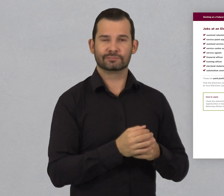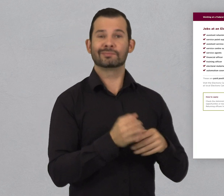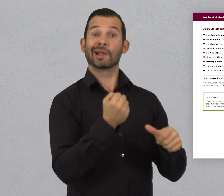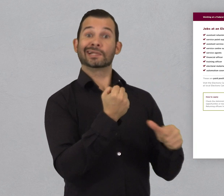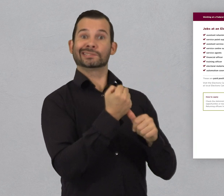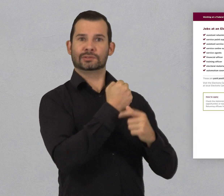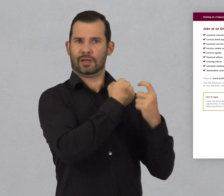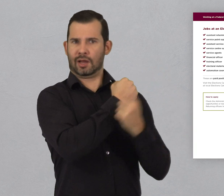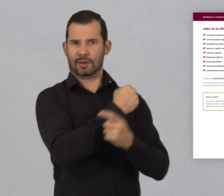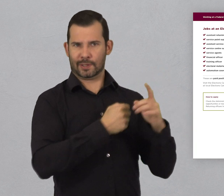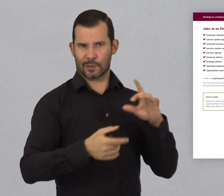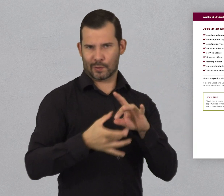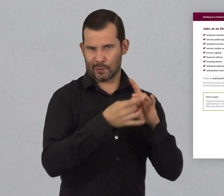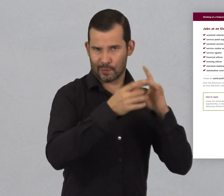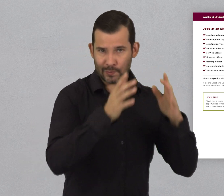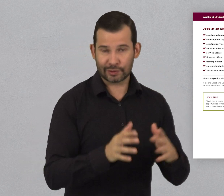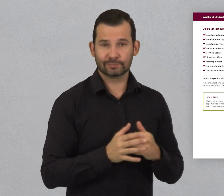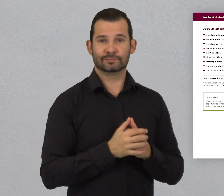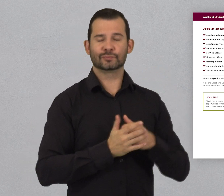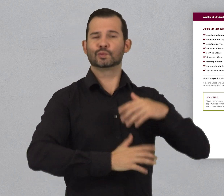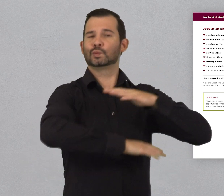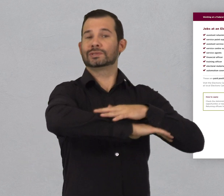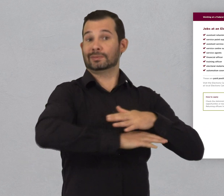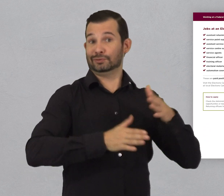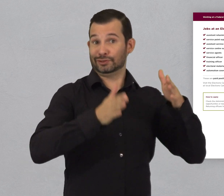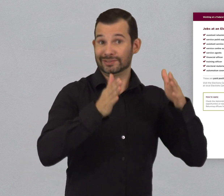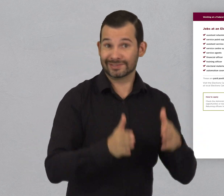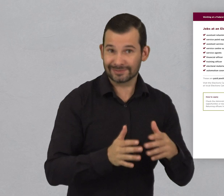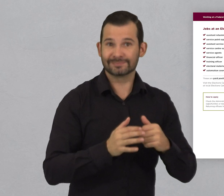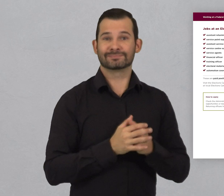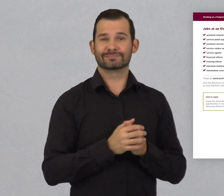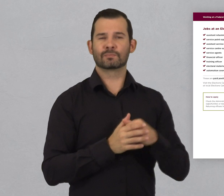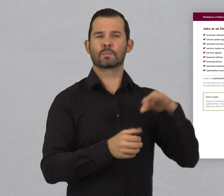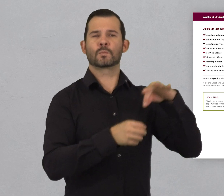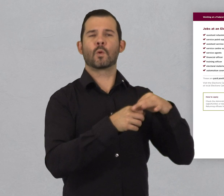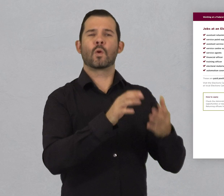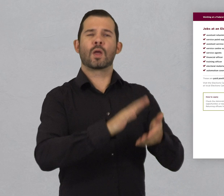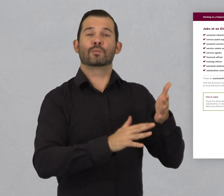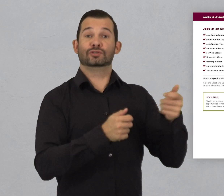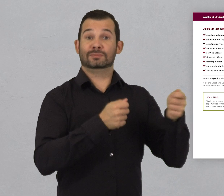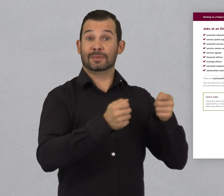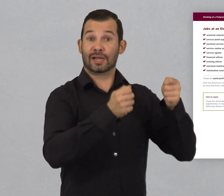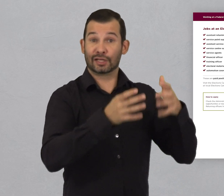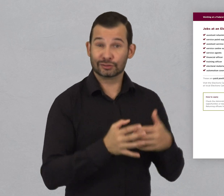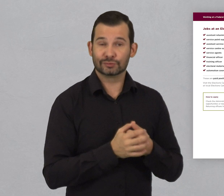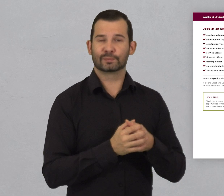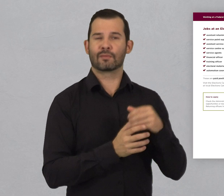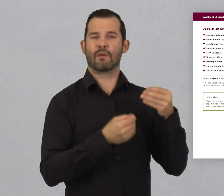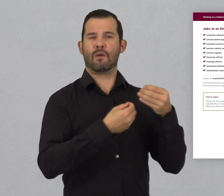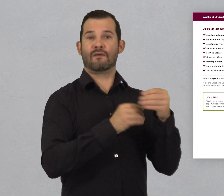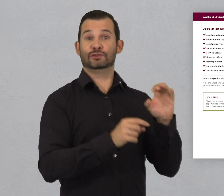• receptionist • poll operations manager • office clerk • office coordinator